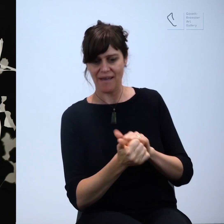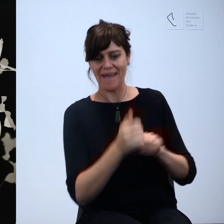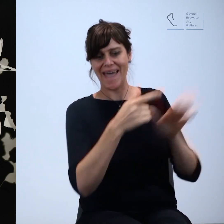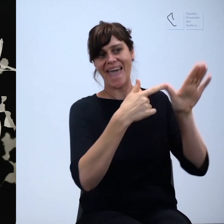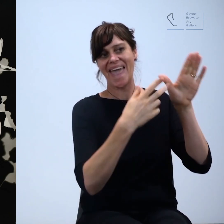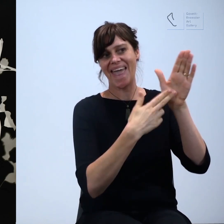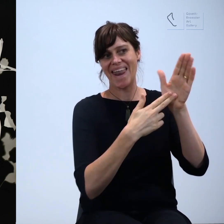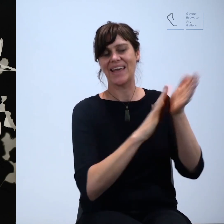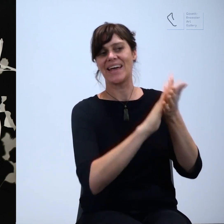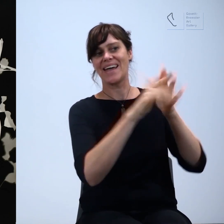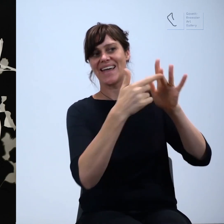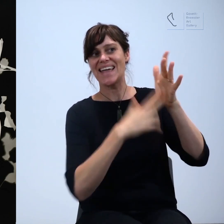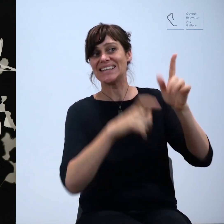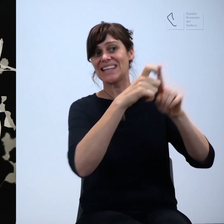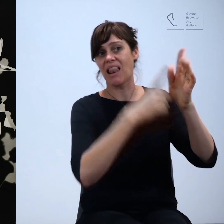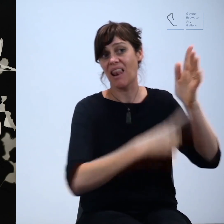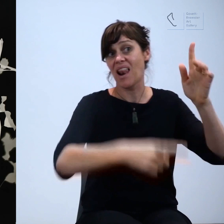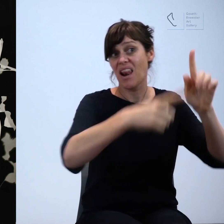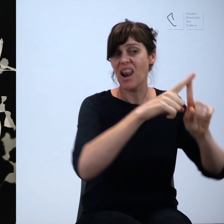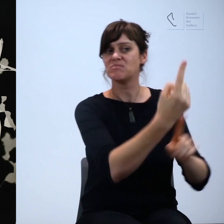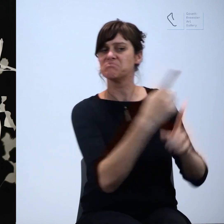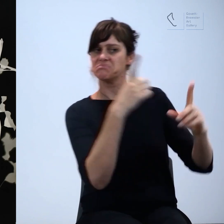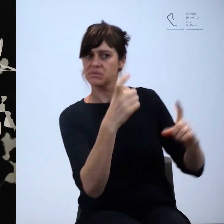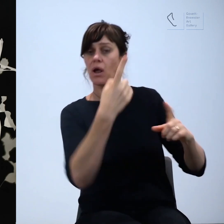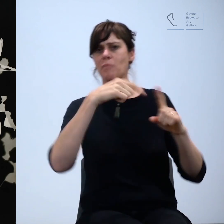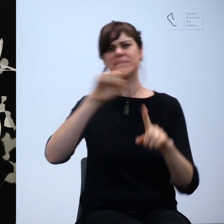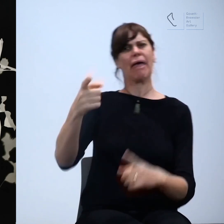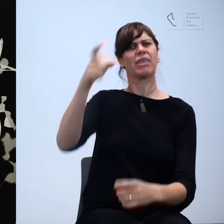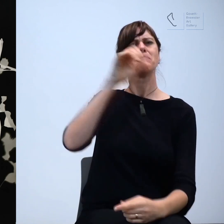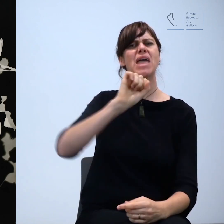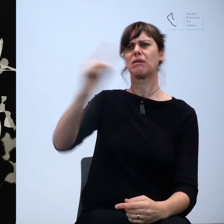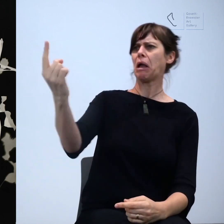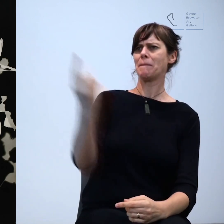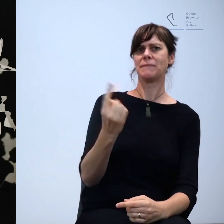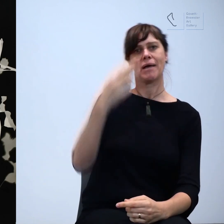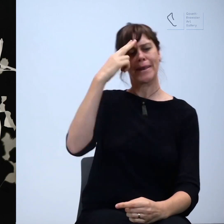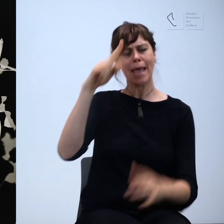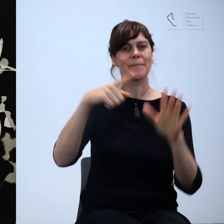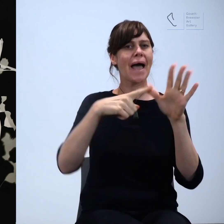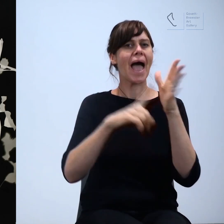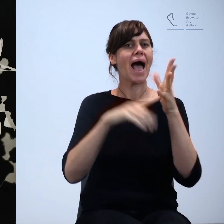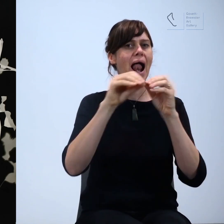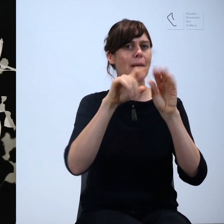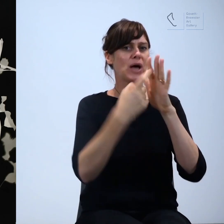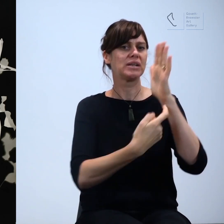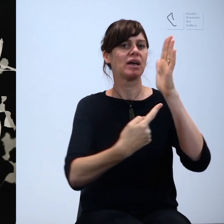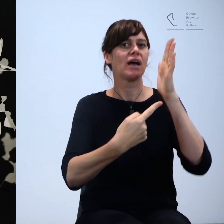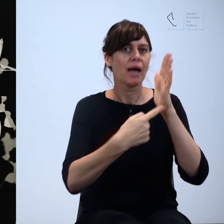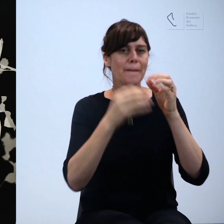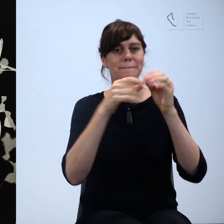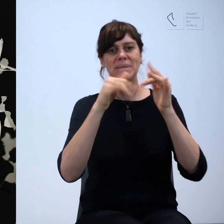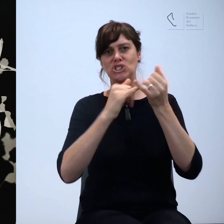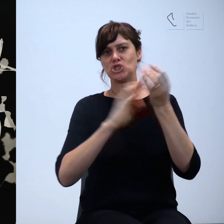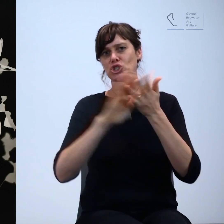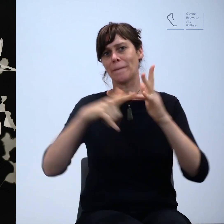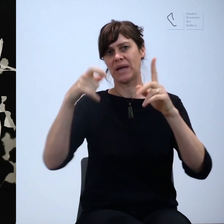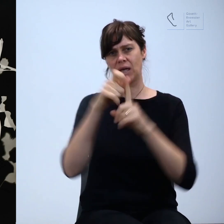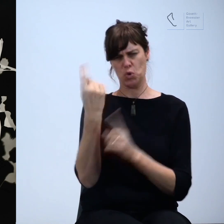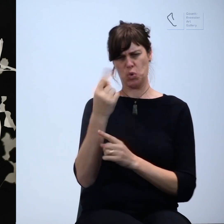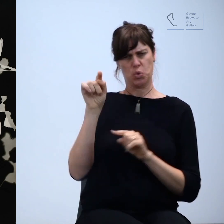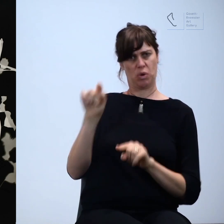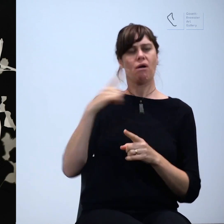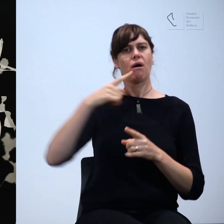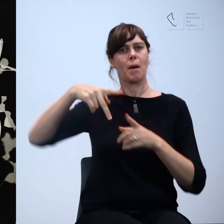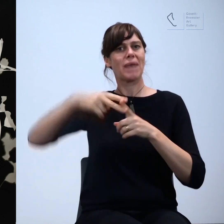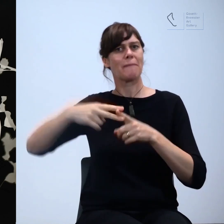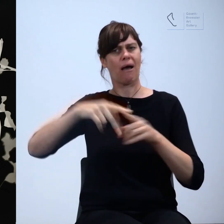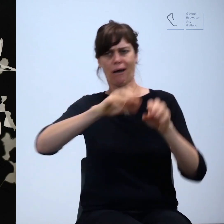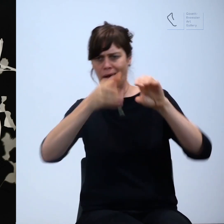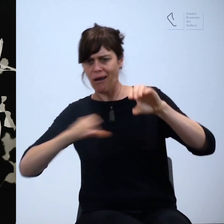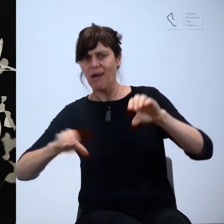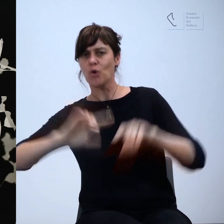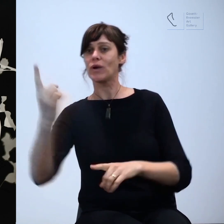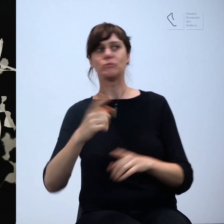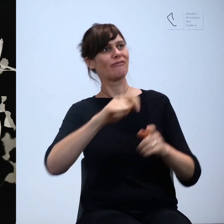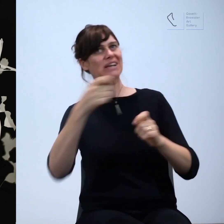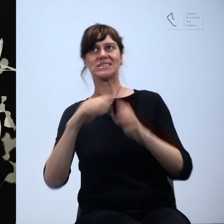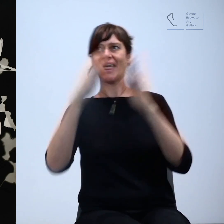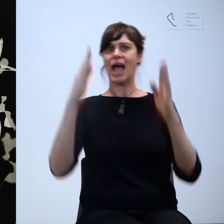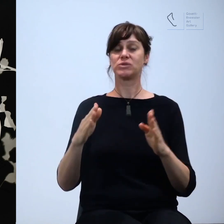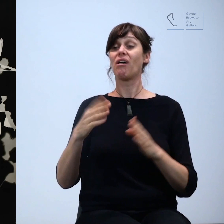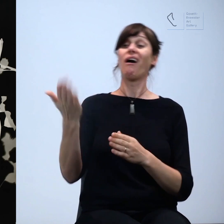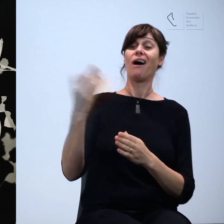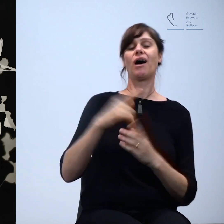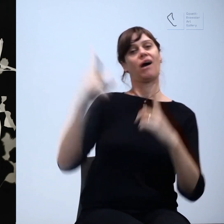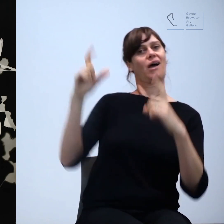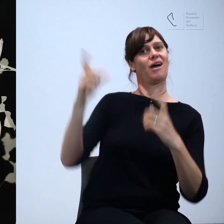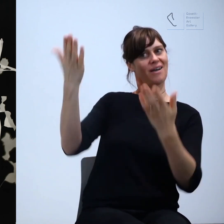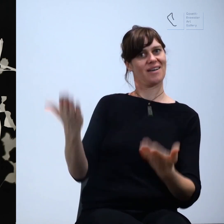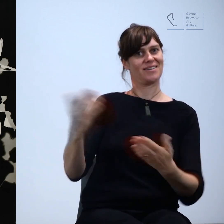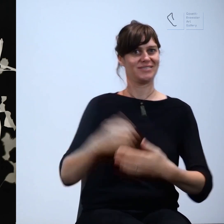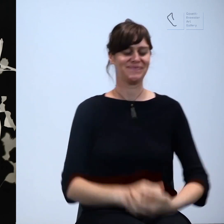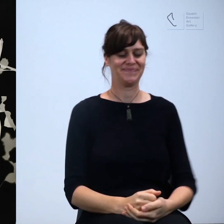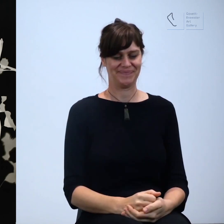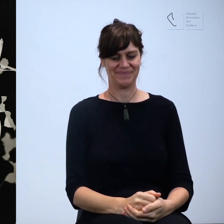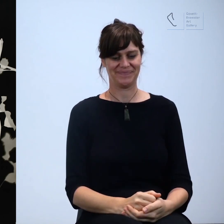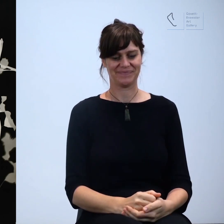and Albert Bishop, a plumber who had come by to do some repairs.